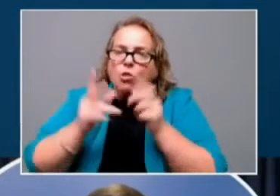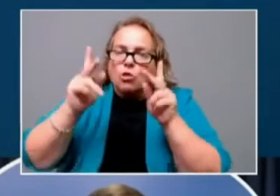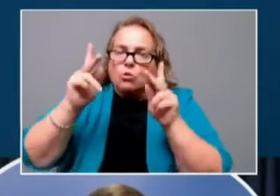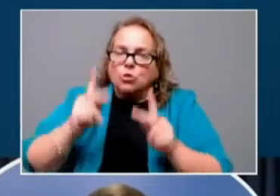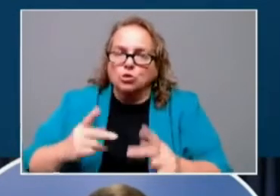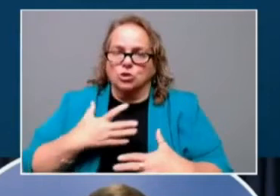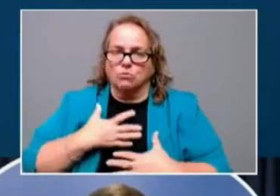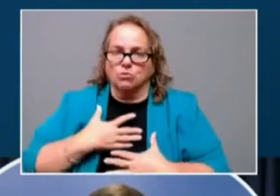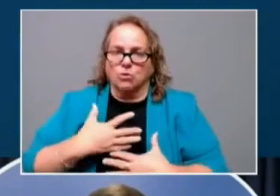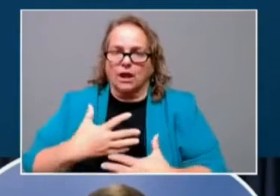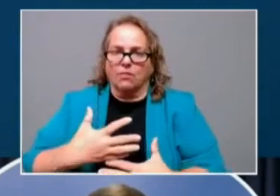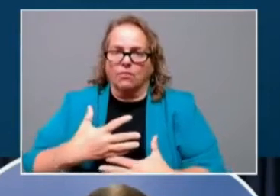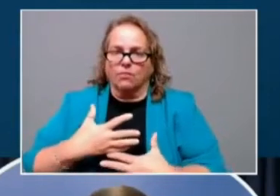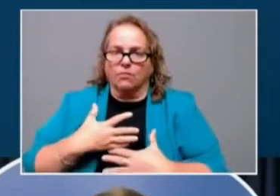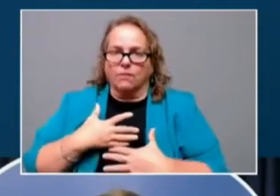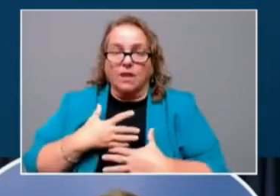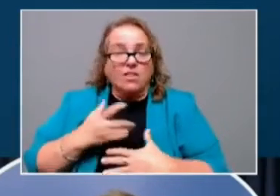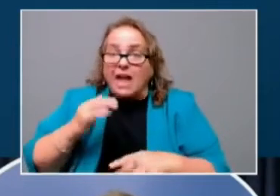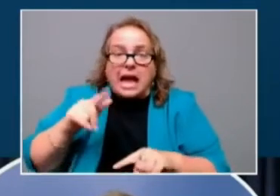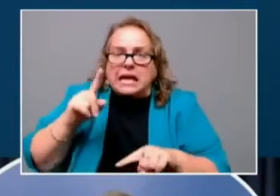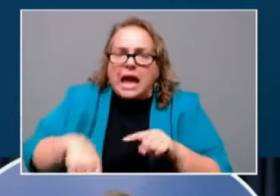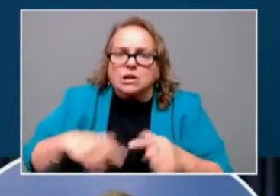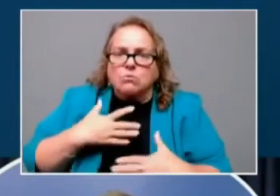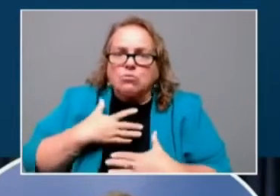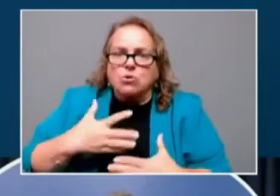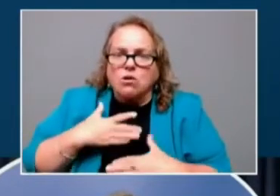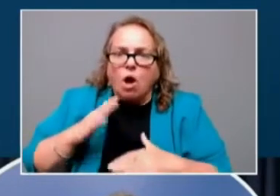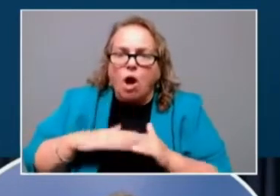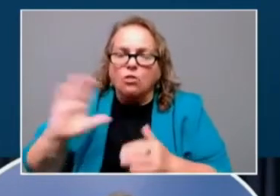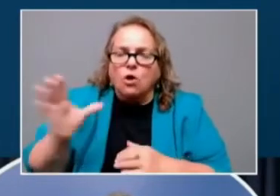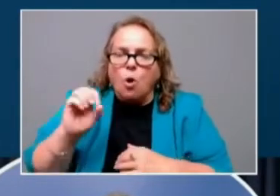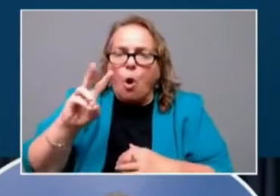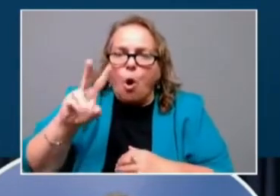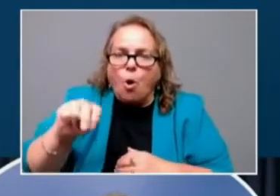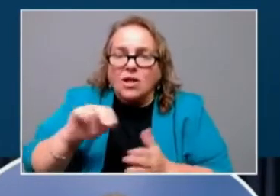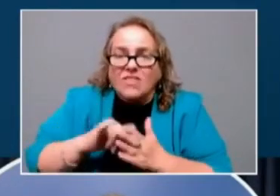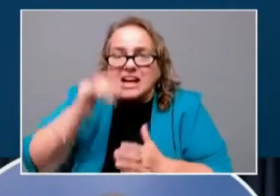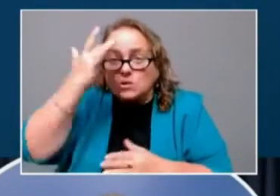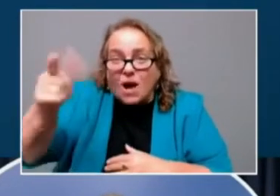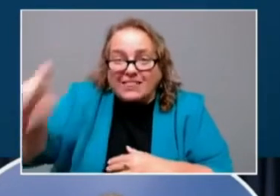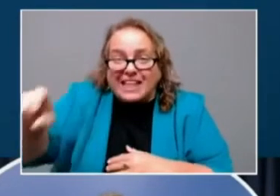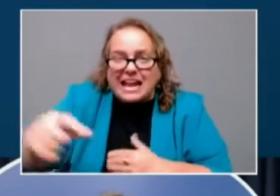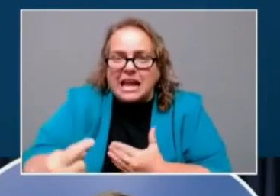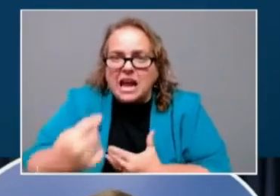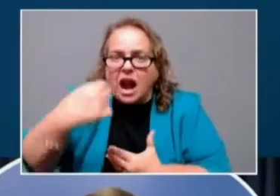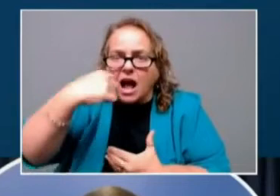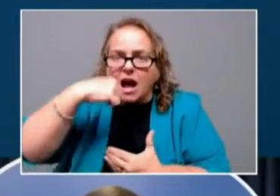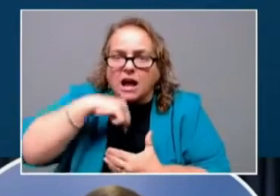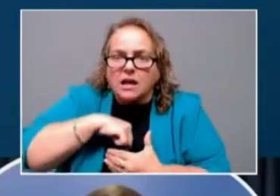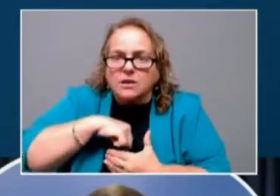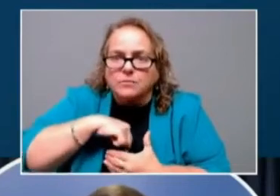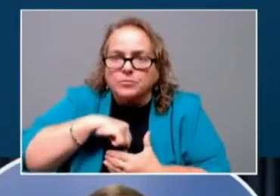can't breathe on their own anymore. And the redder, you're part of the map is